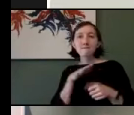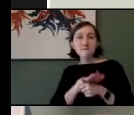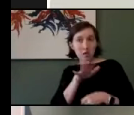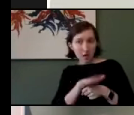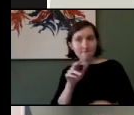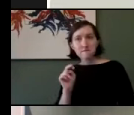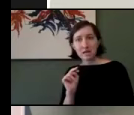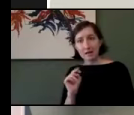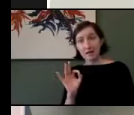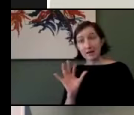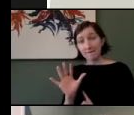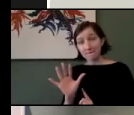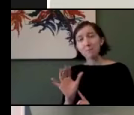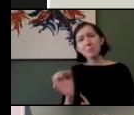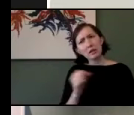So you can get them in different sizes.